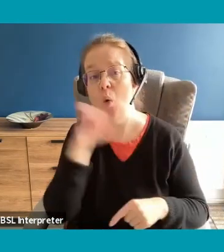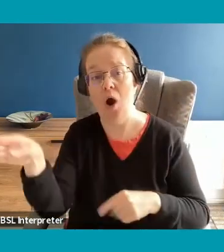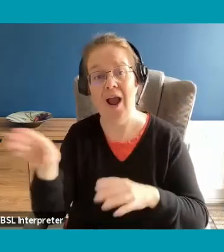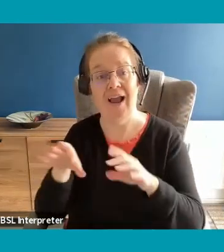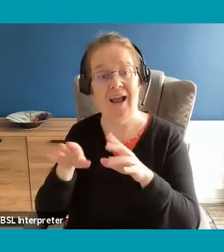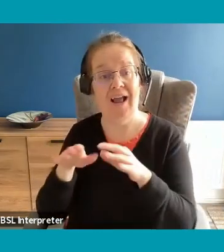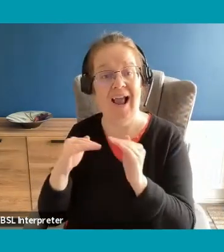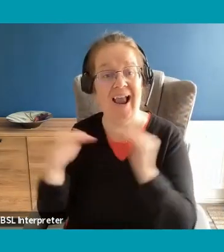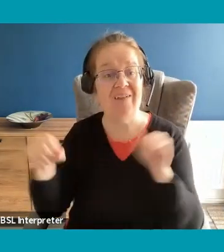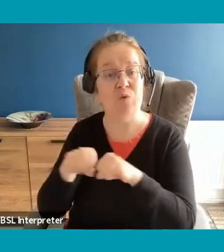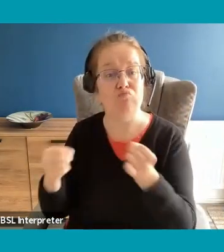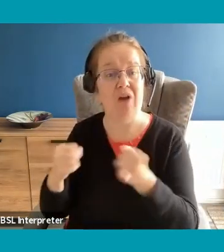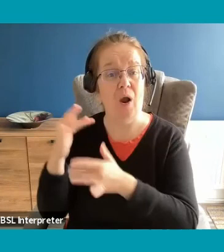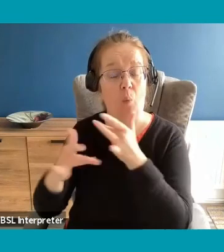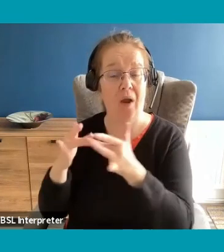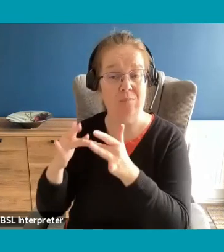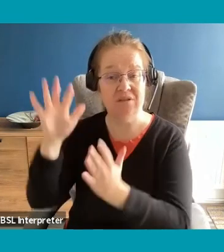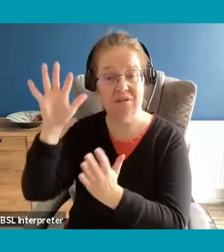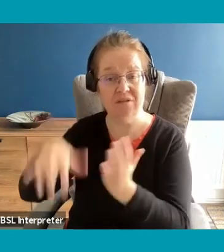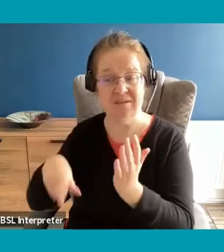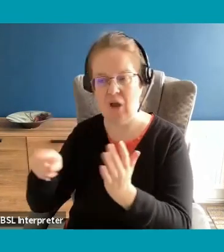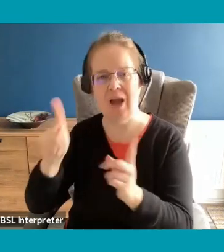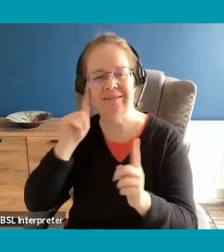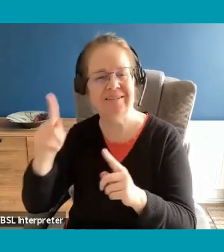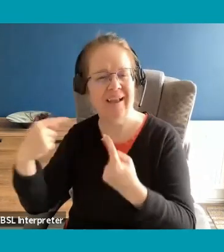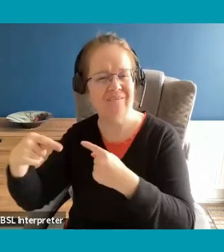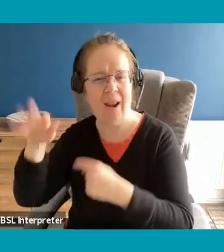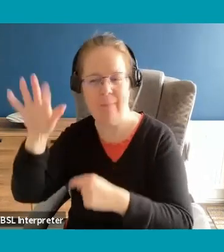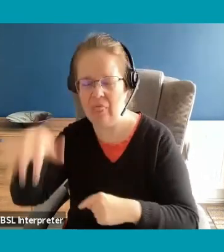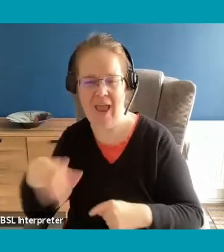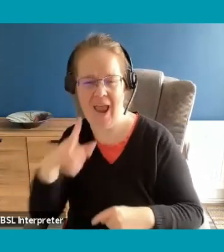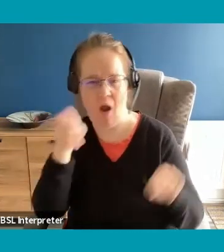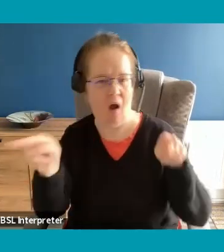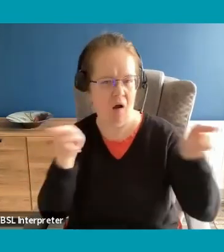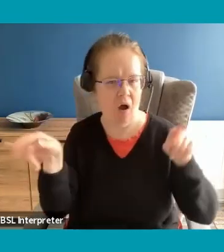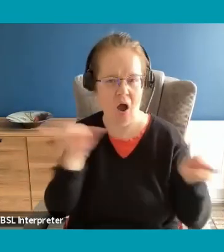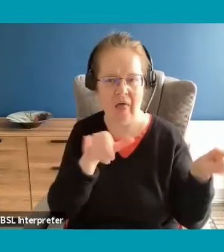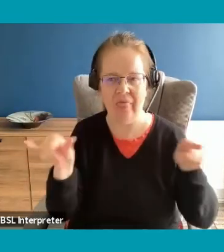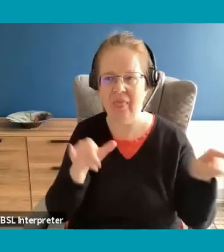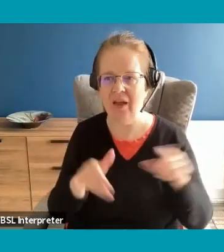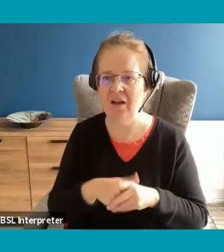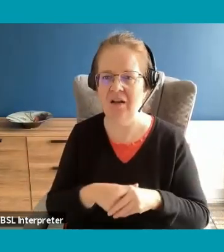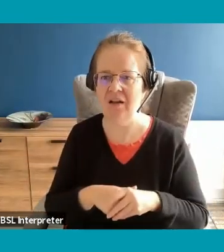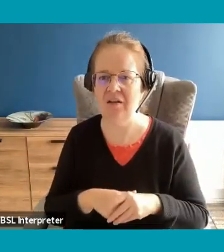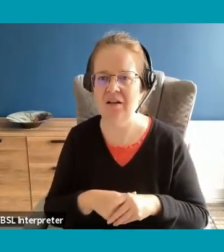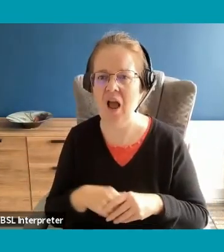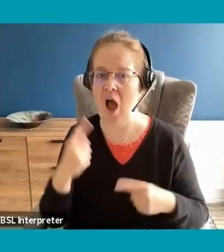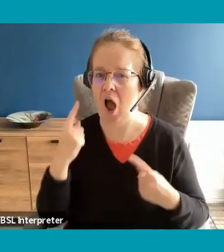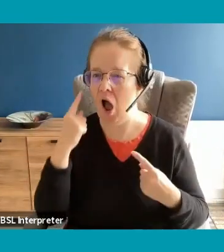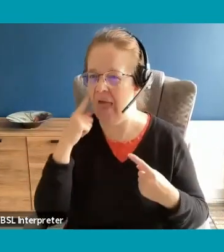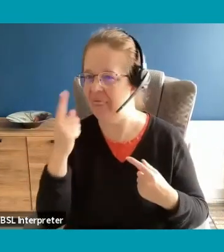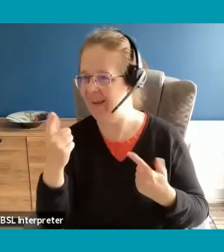site you'll see what's available there. Yeah I think that's us we're coming close to the end of our session.